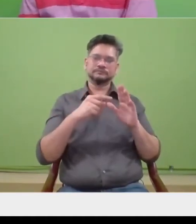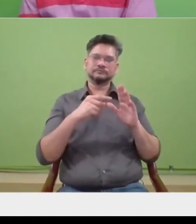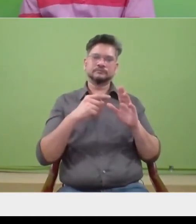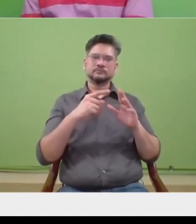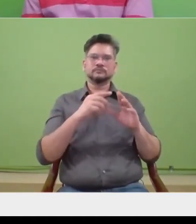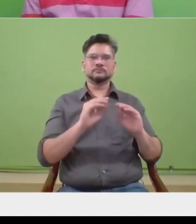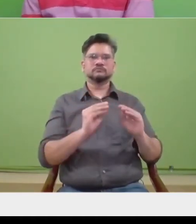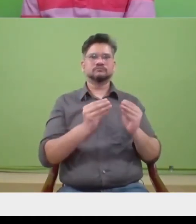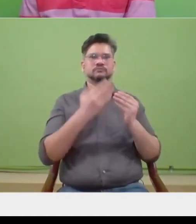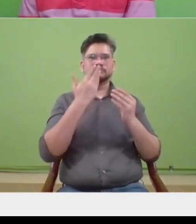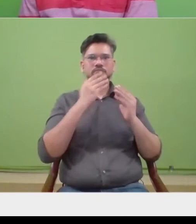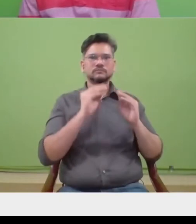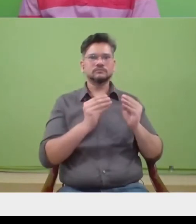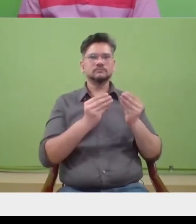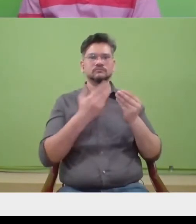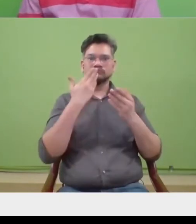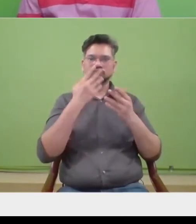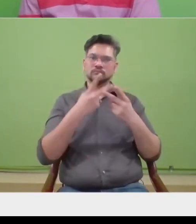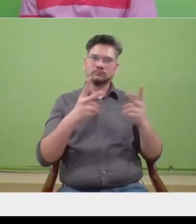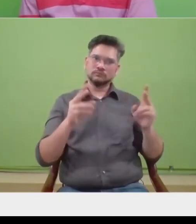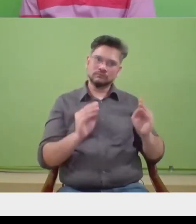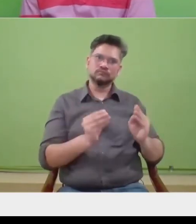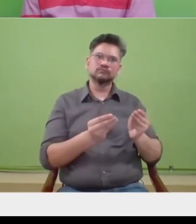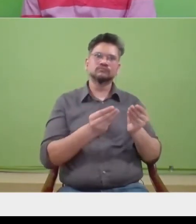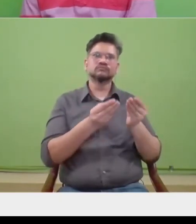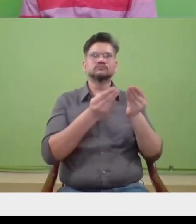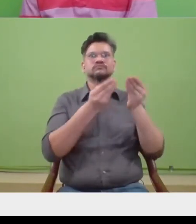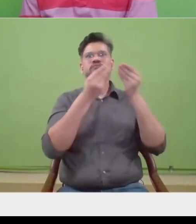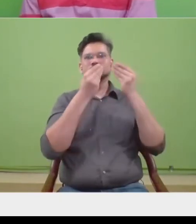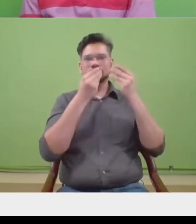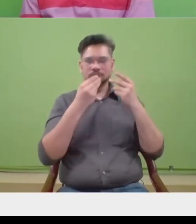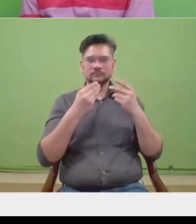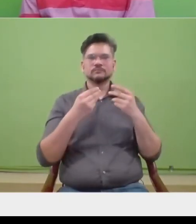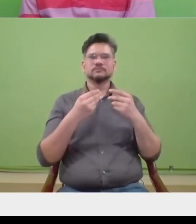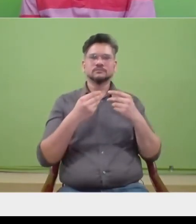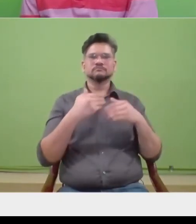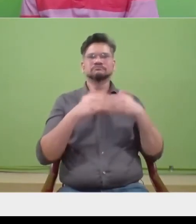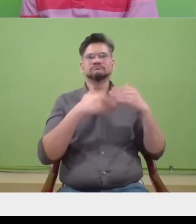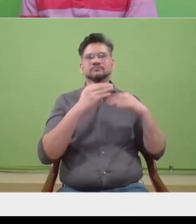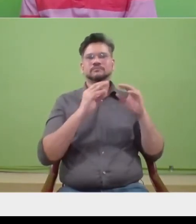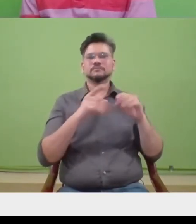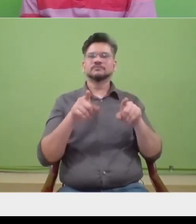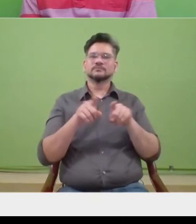but other children as well and repeatedly some of us have shown in our writing and talks is that